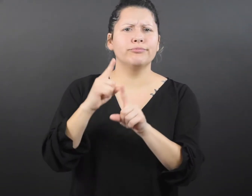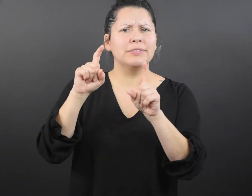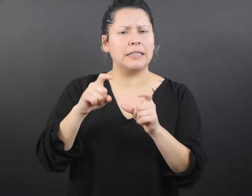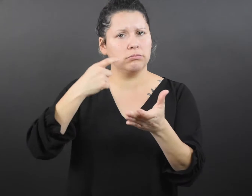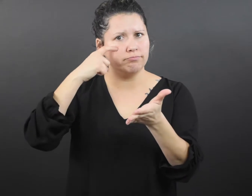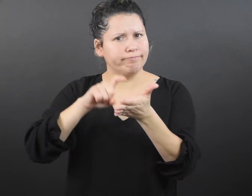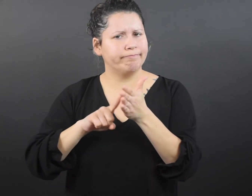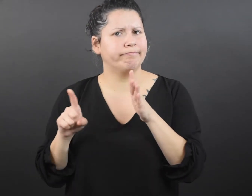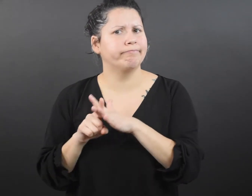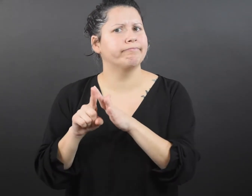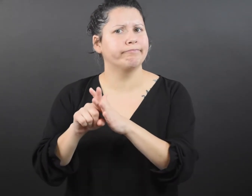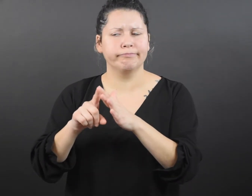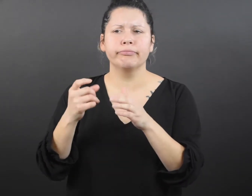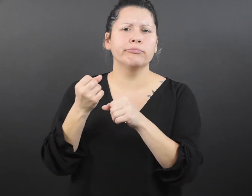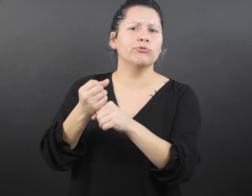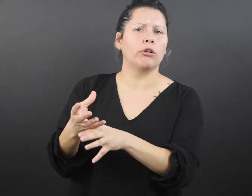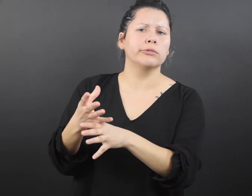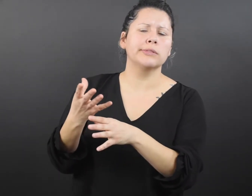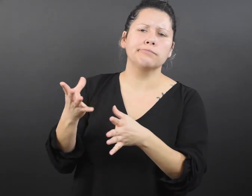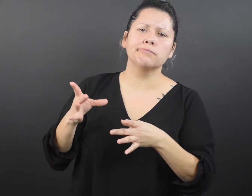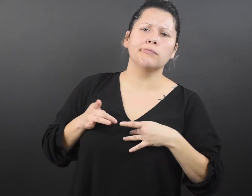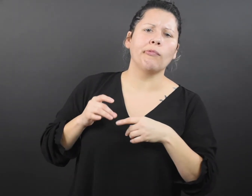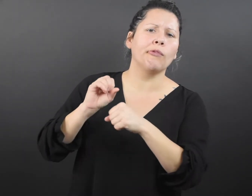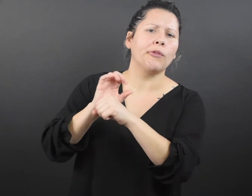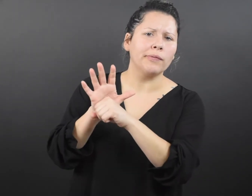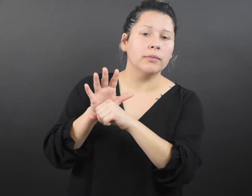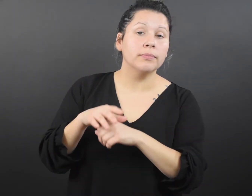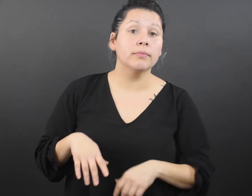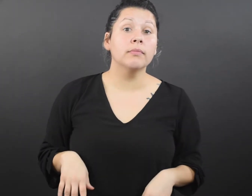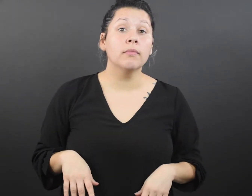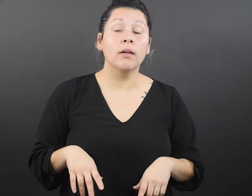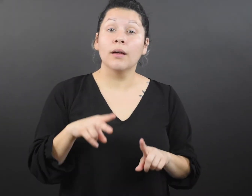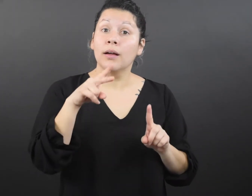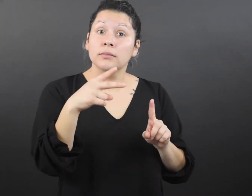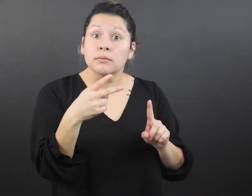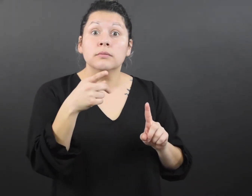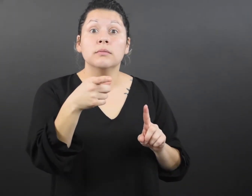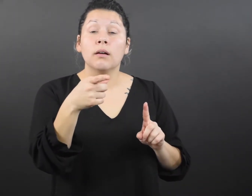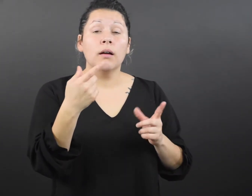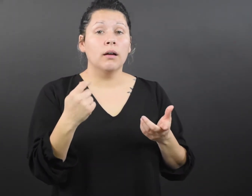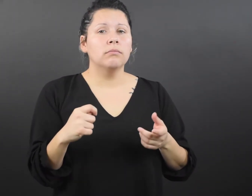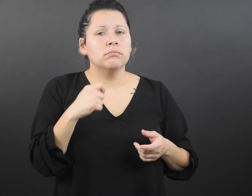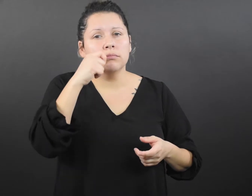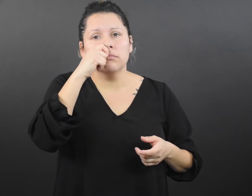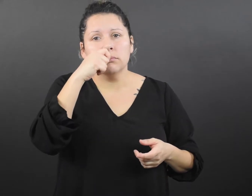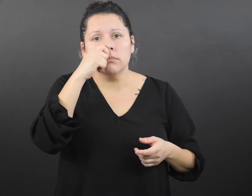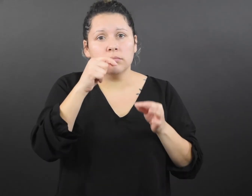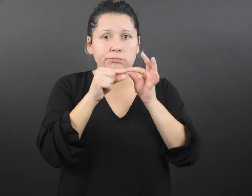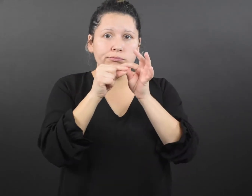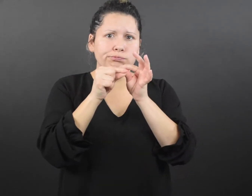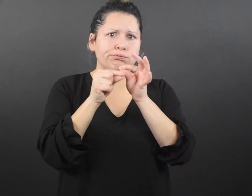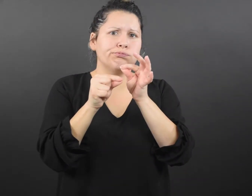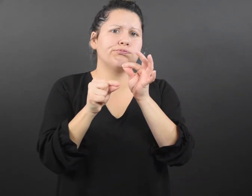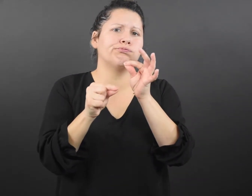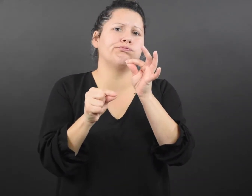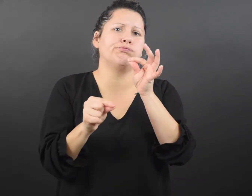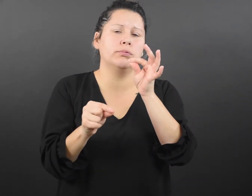the virus that causes COVID-19. ● Given with a nasal swab, oral (throat) swab,